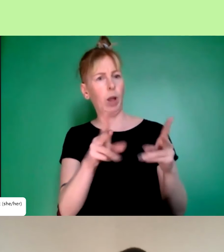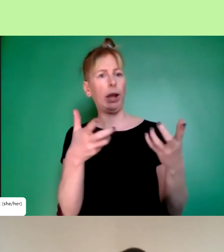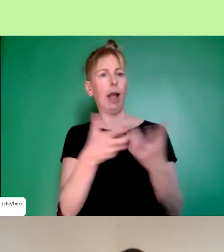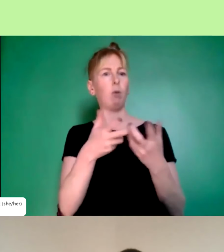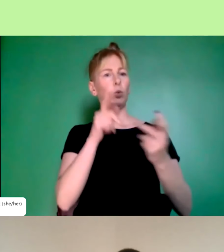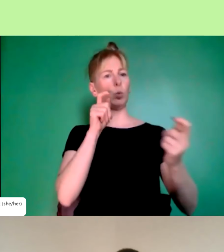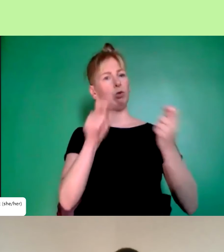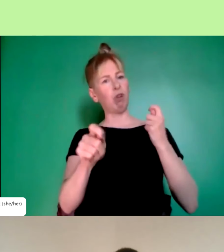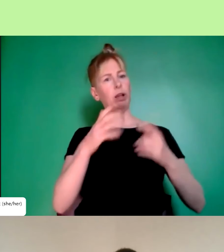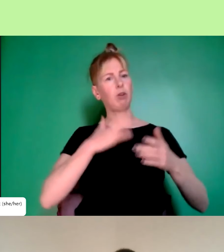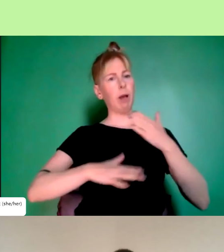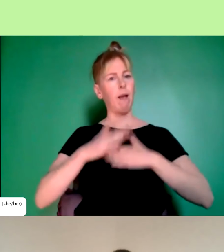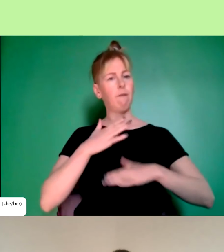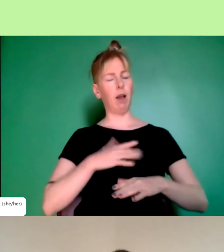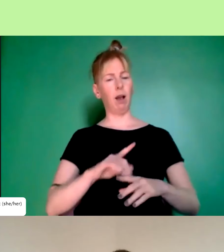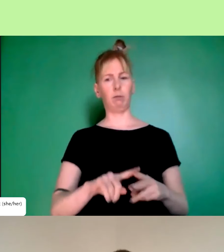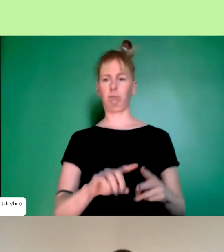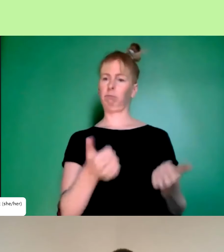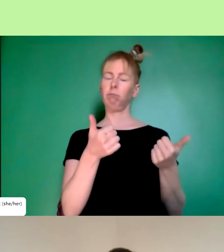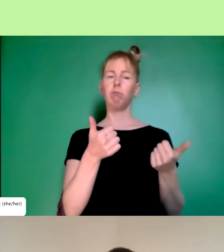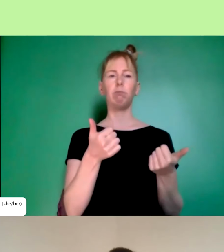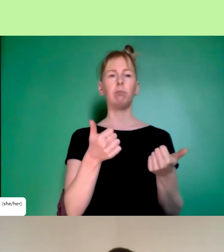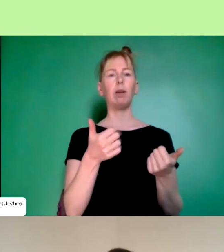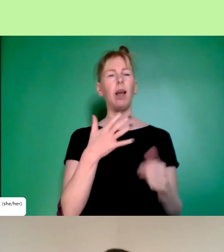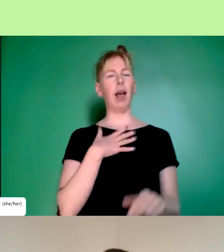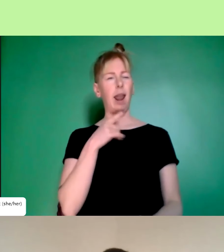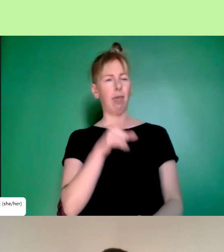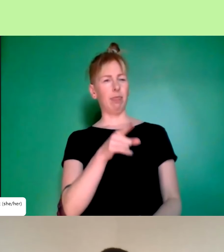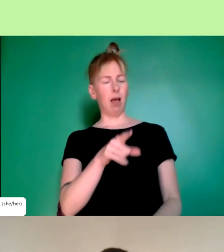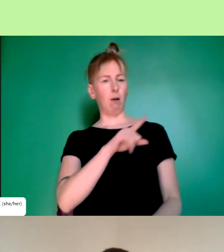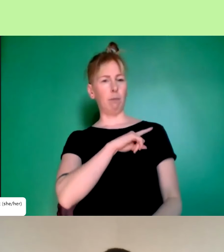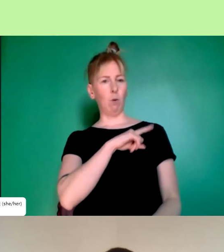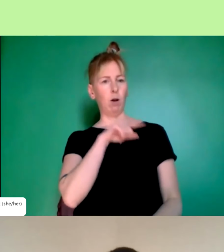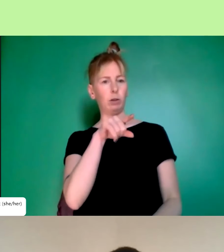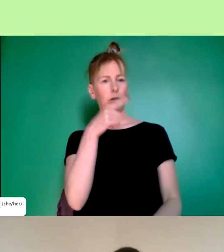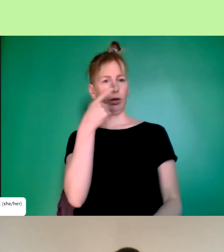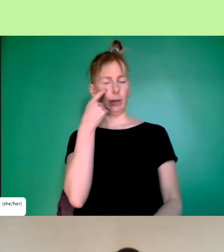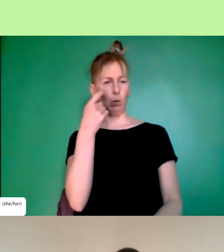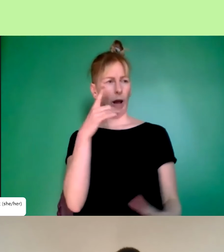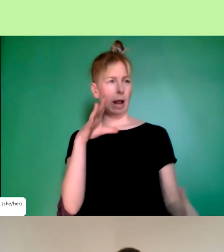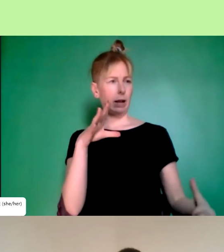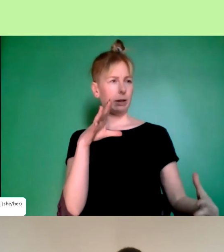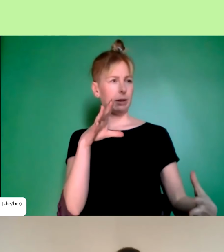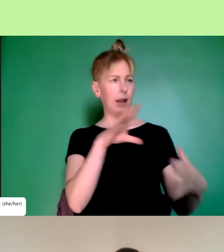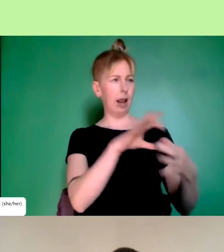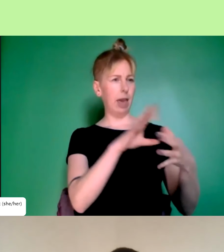about it is that it's also it's applicable across the board. It's like not, not just speaking to